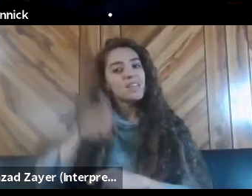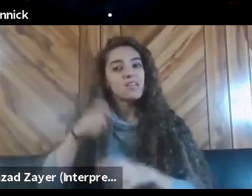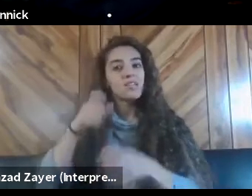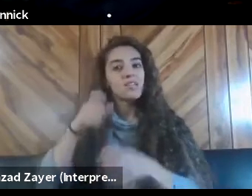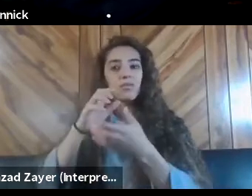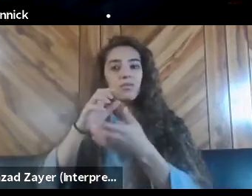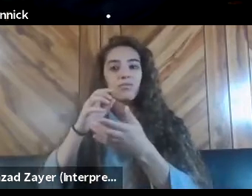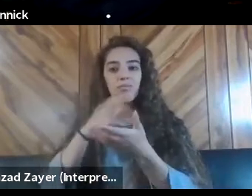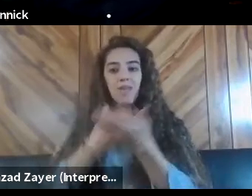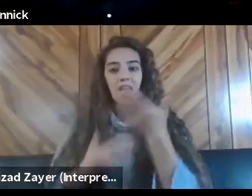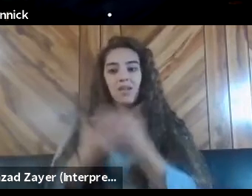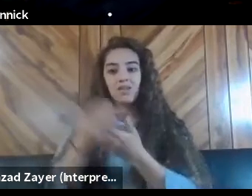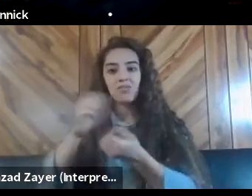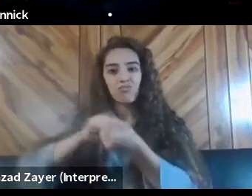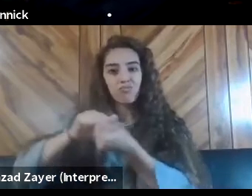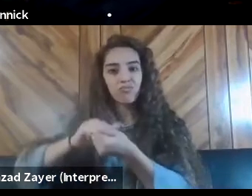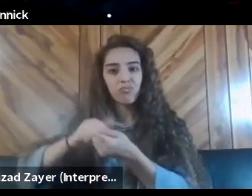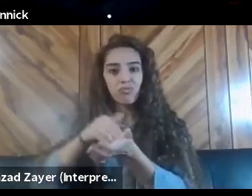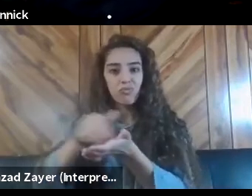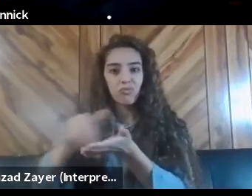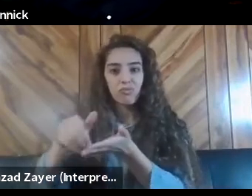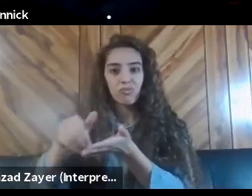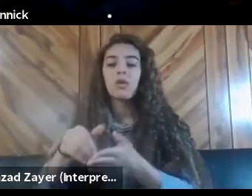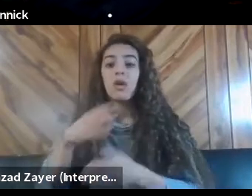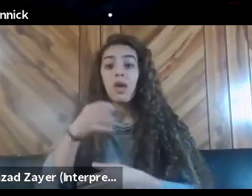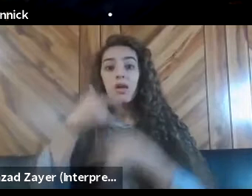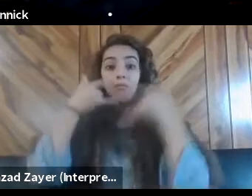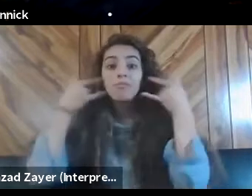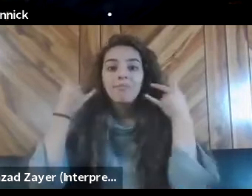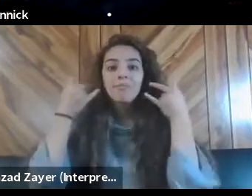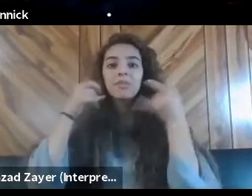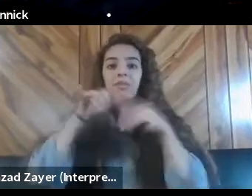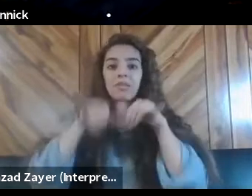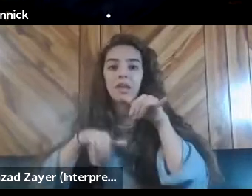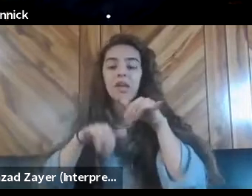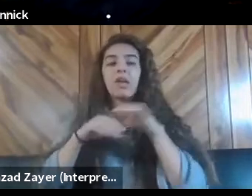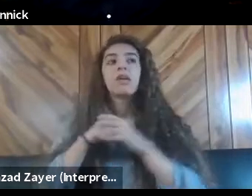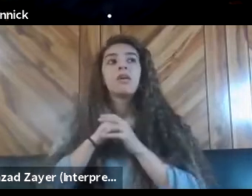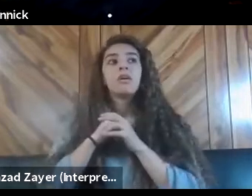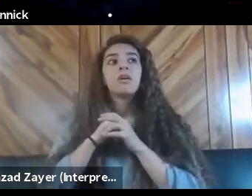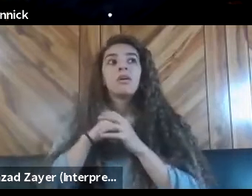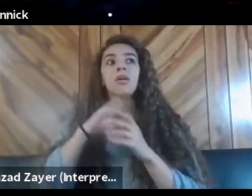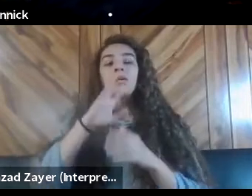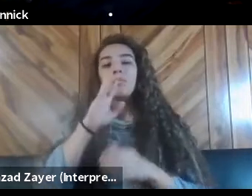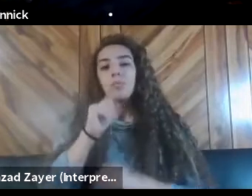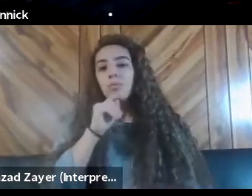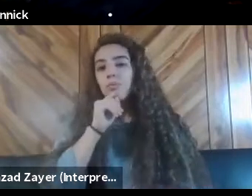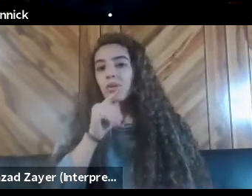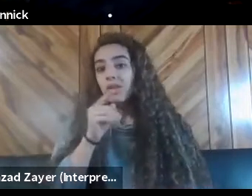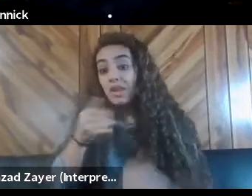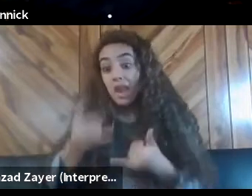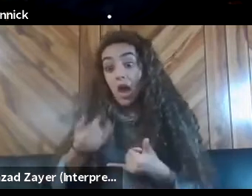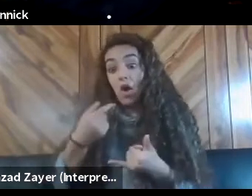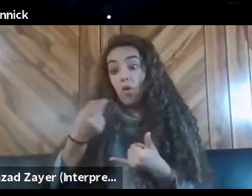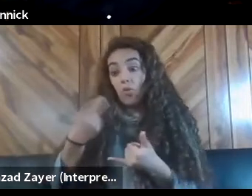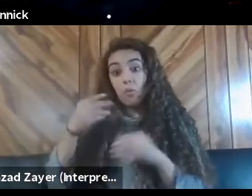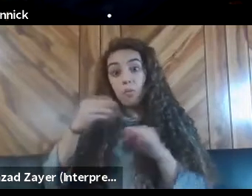but the social stuff actually interacting with people. And And we're in a new town now. And I'm just not quite